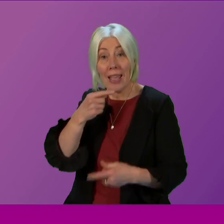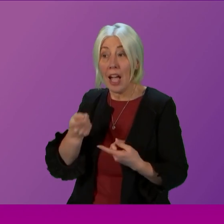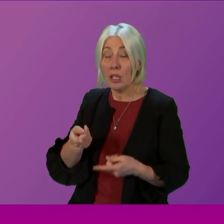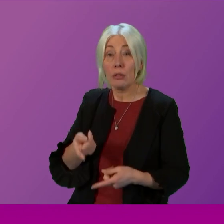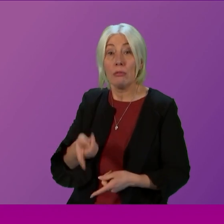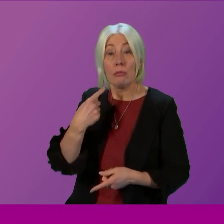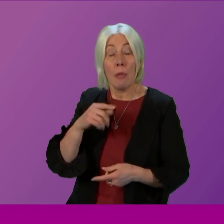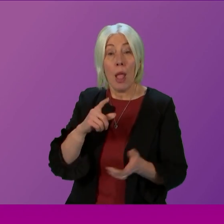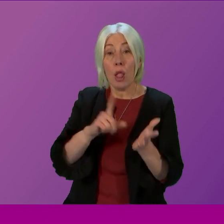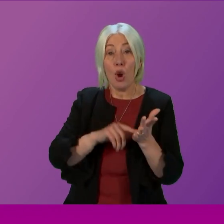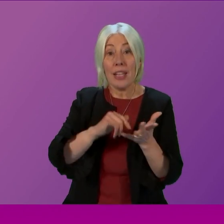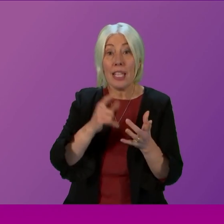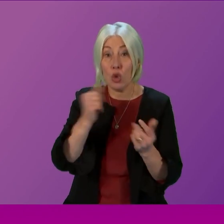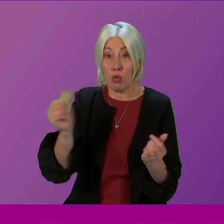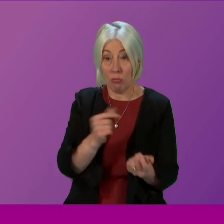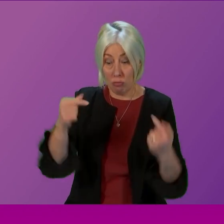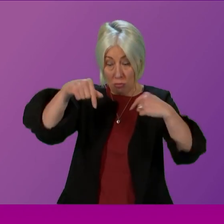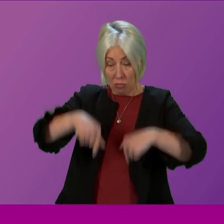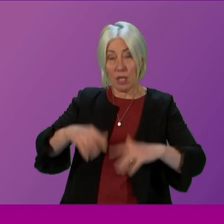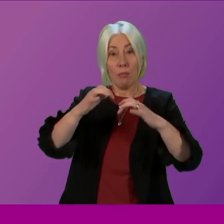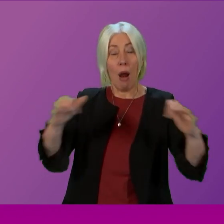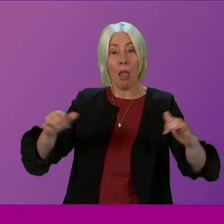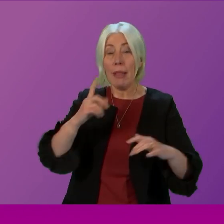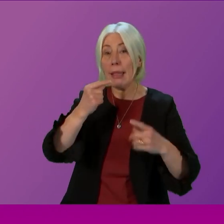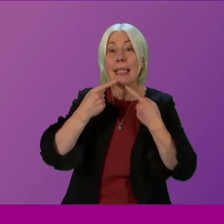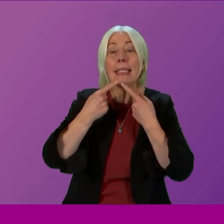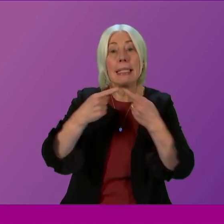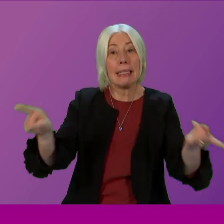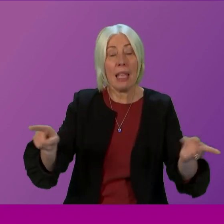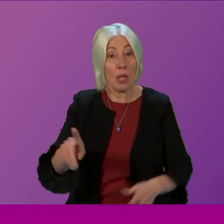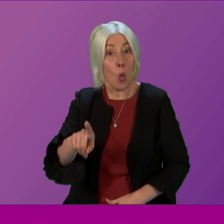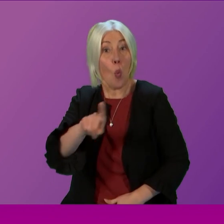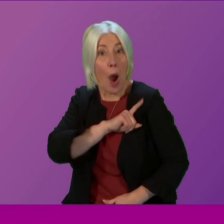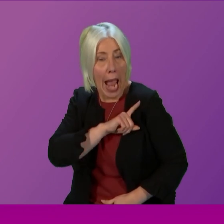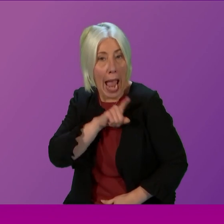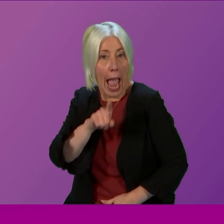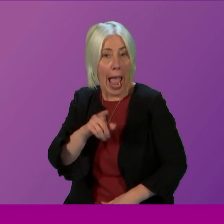appear before the Parliament to make a statement as to why she apparently misled the Parliament,